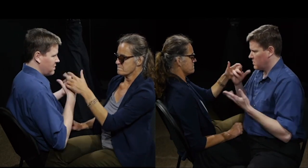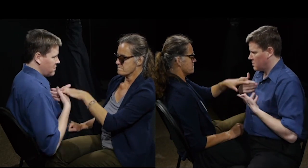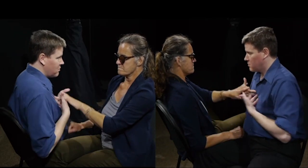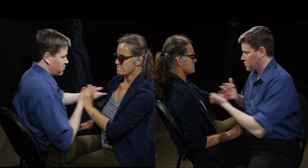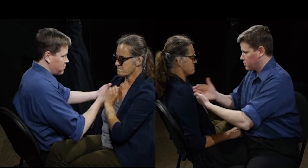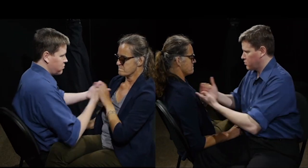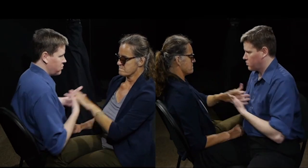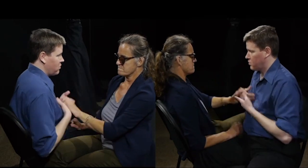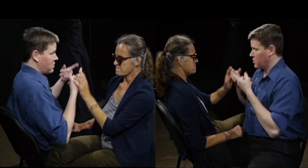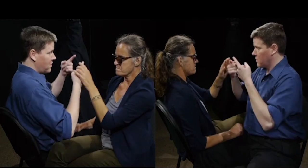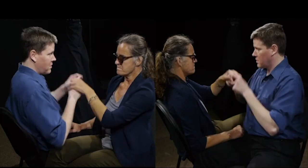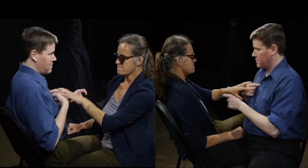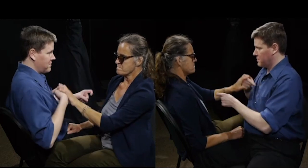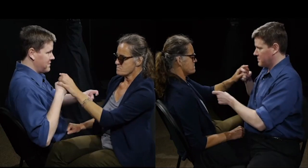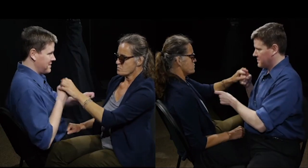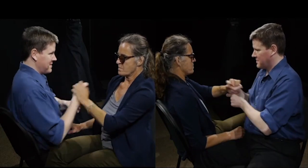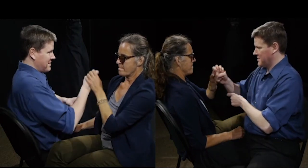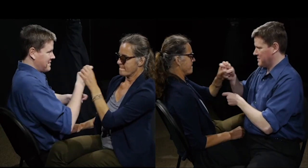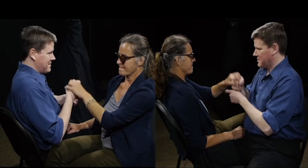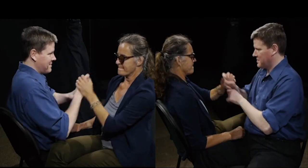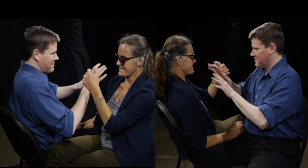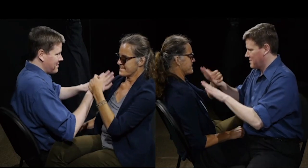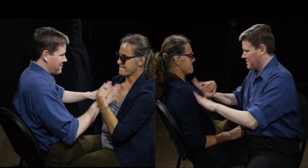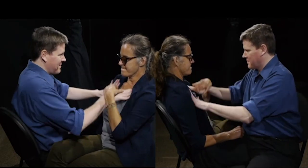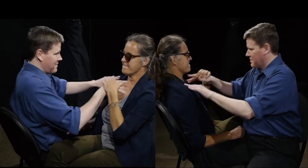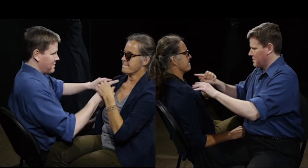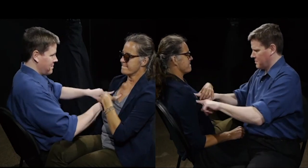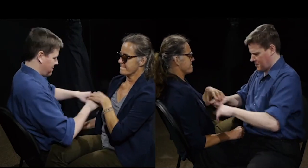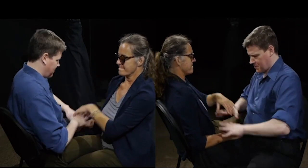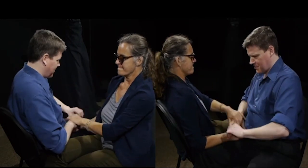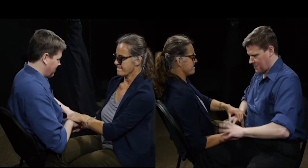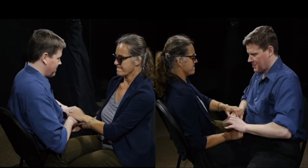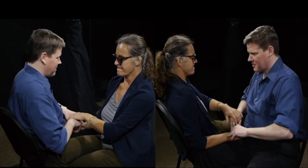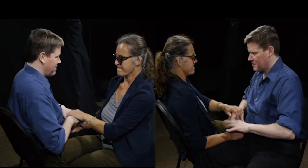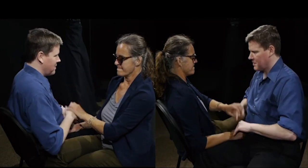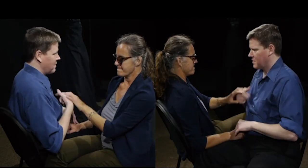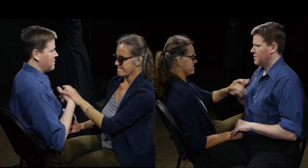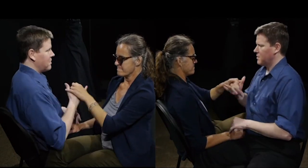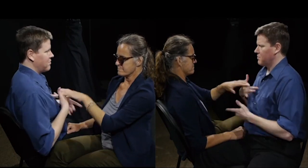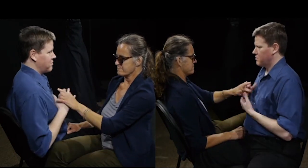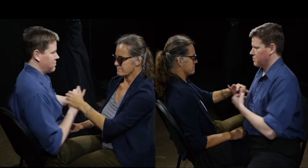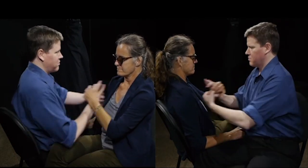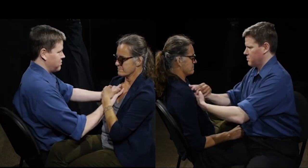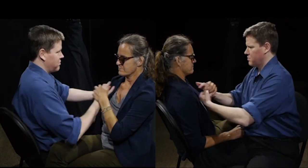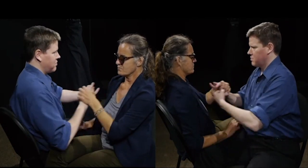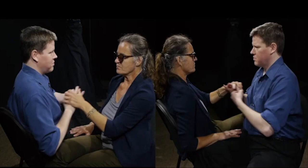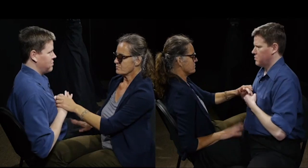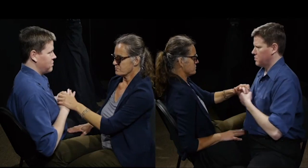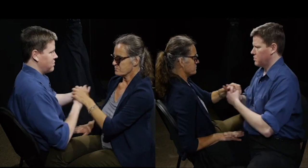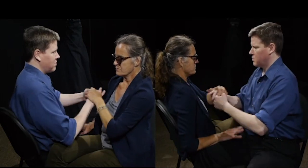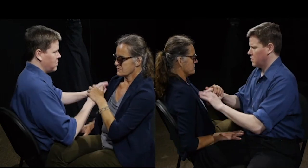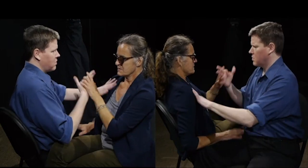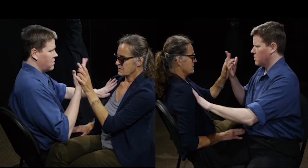Hand Two is the listener's dominant hand. The most important thing that hand does is maintain co-presence and give the signer feedback